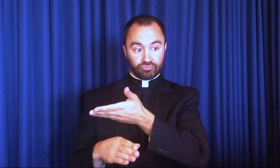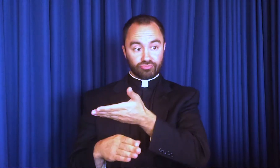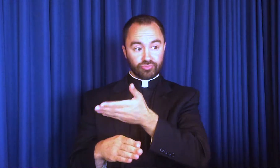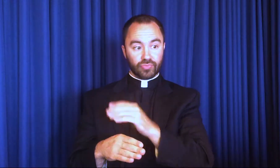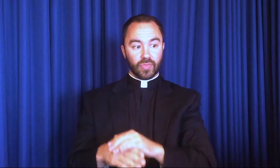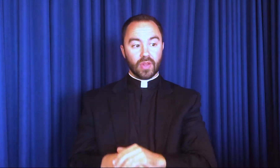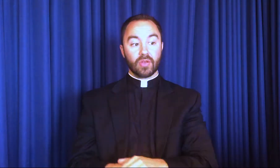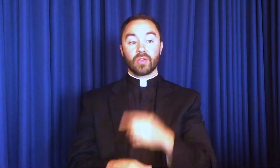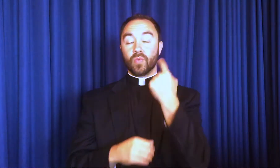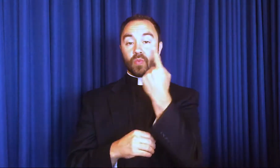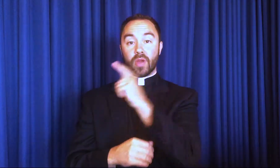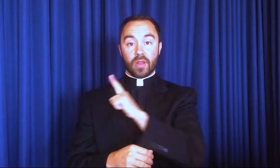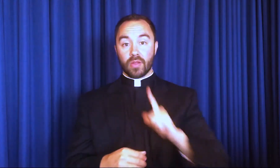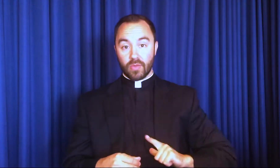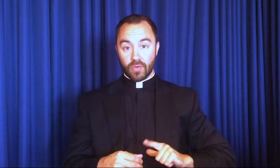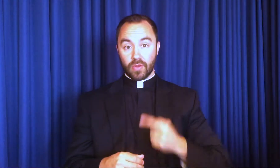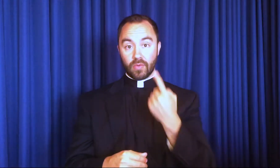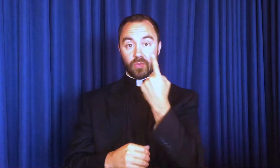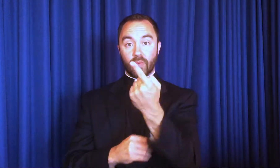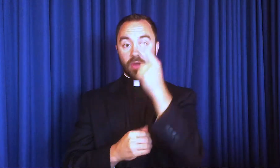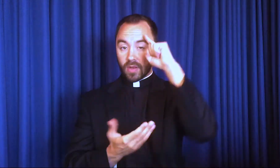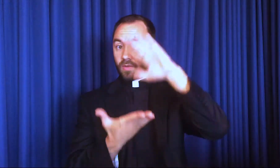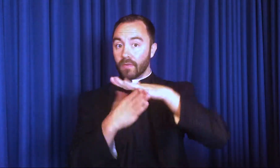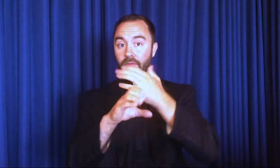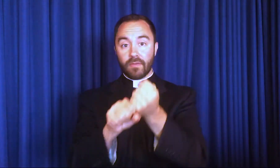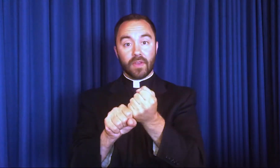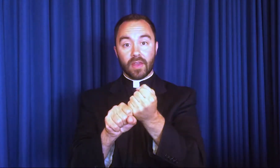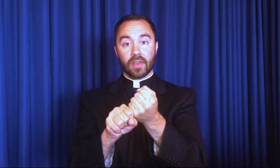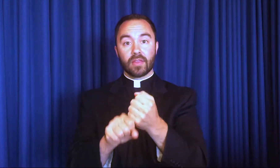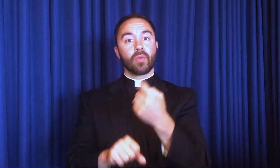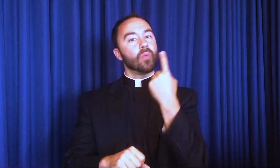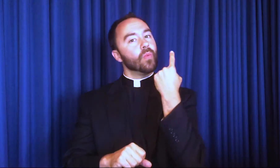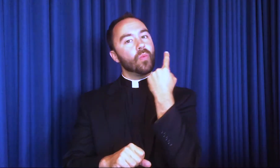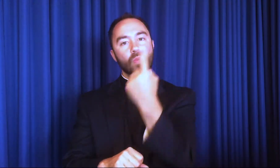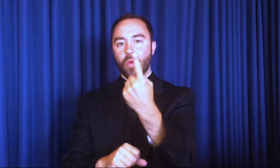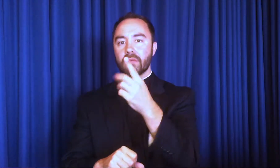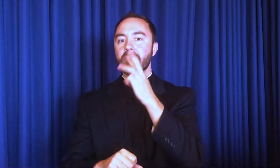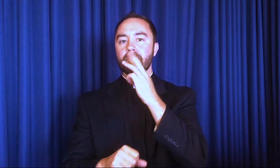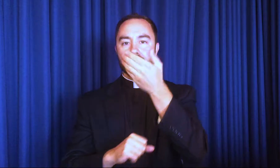share the one Lord one faith one baptism